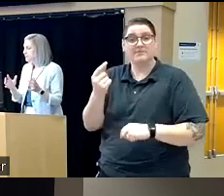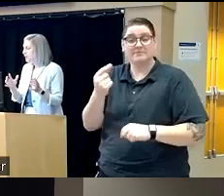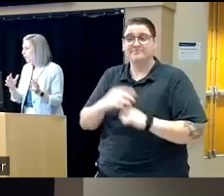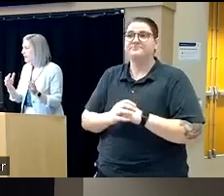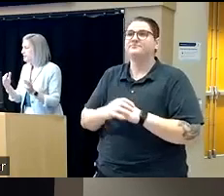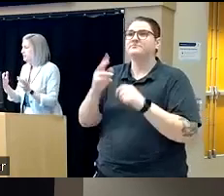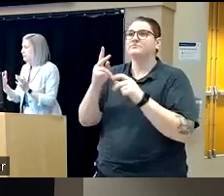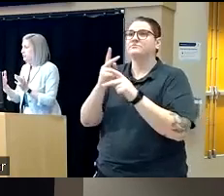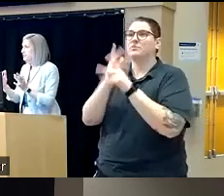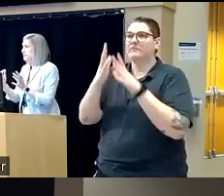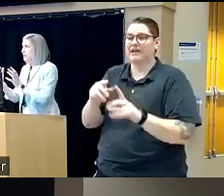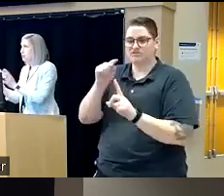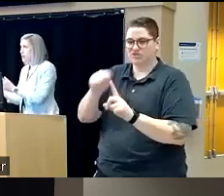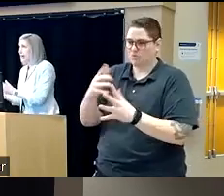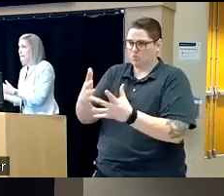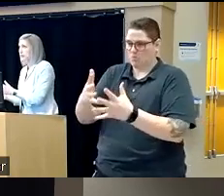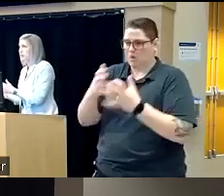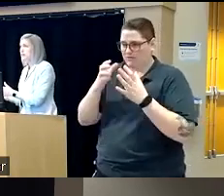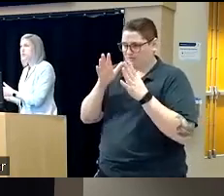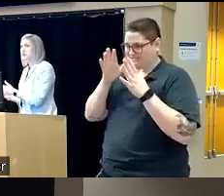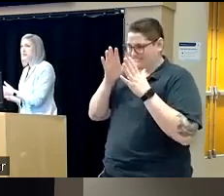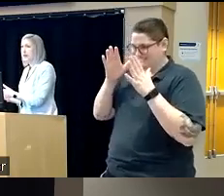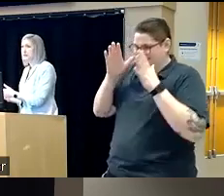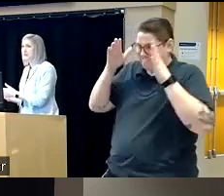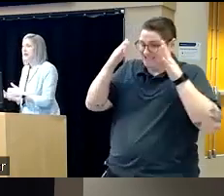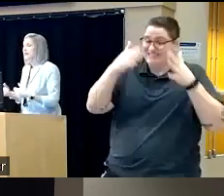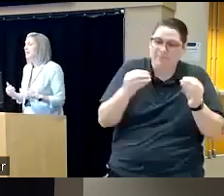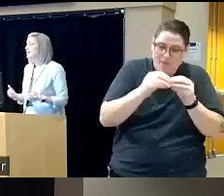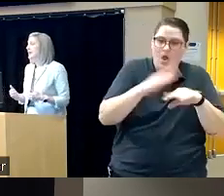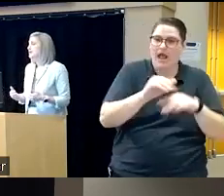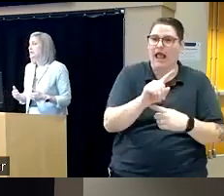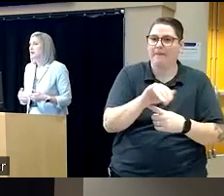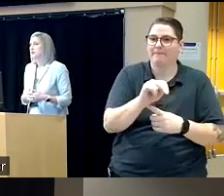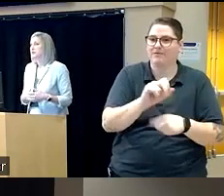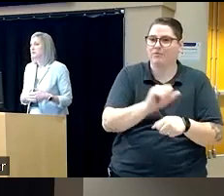um want to spend more time in those administrative tasks and I think that that's because there's